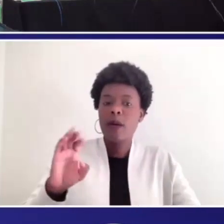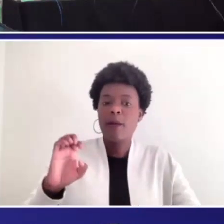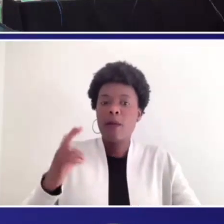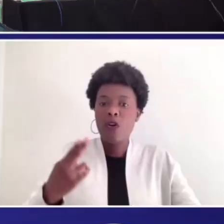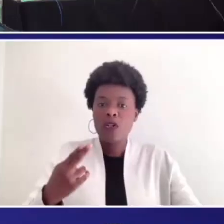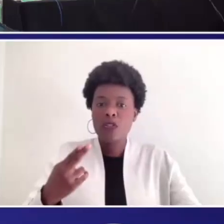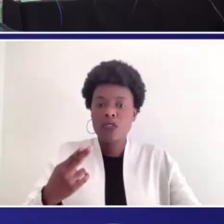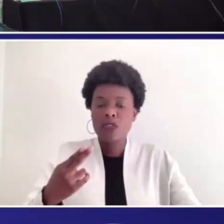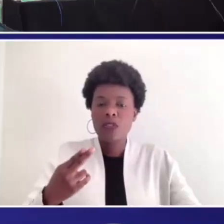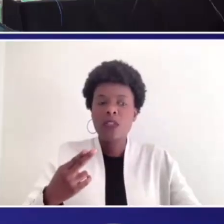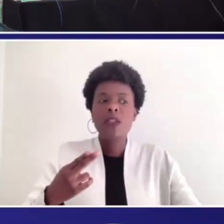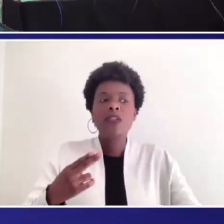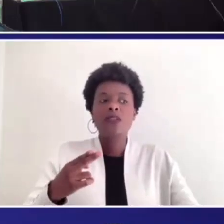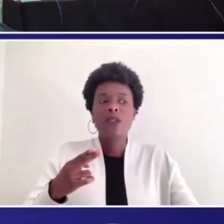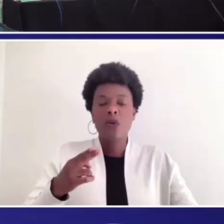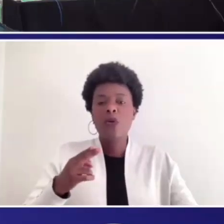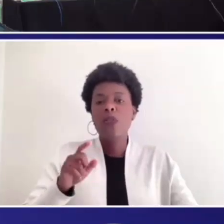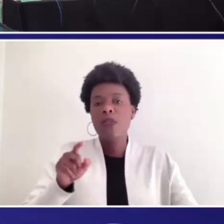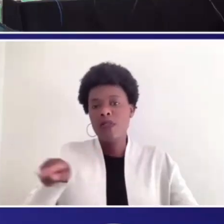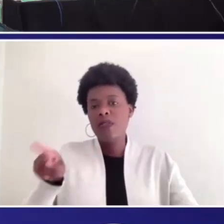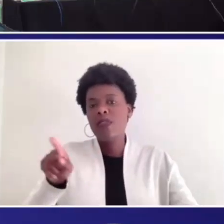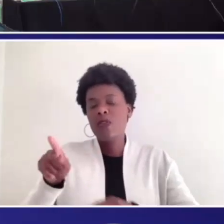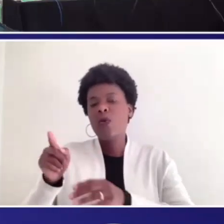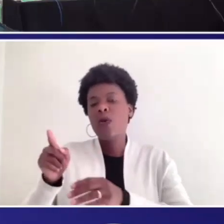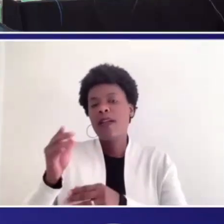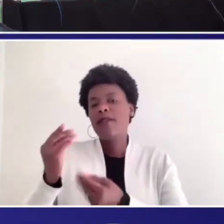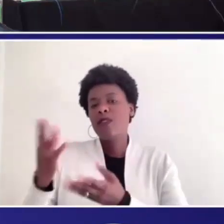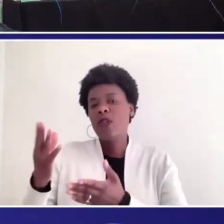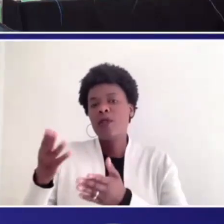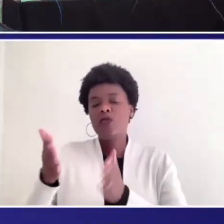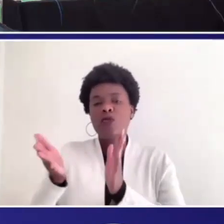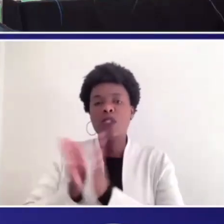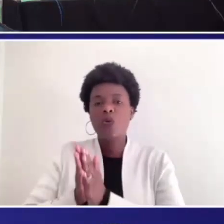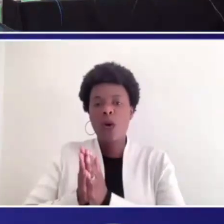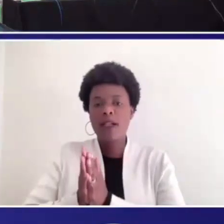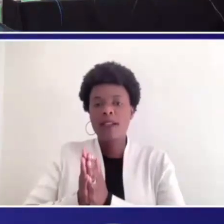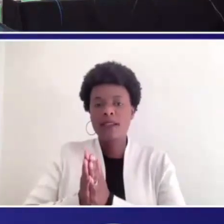So you would want them to request that the Department does not advance their due date.